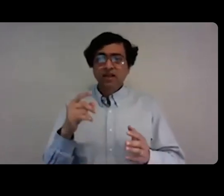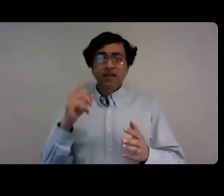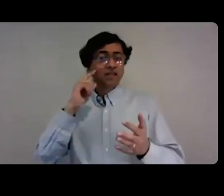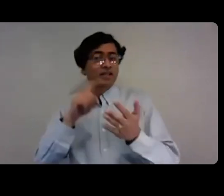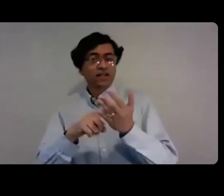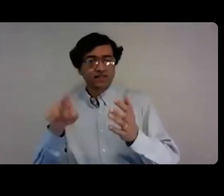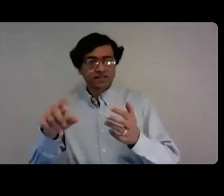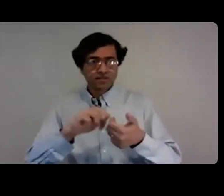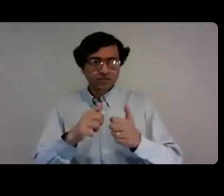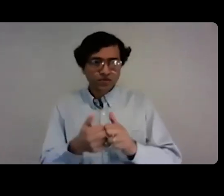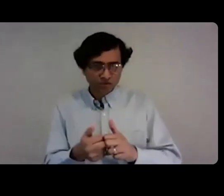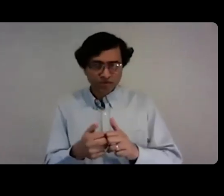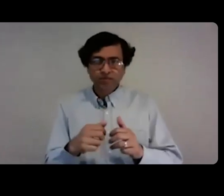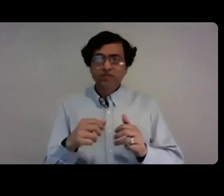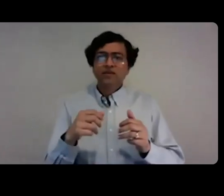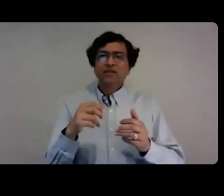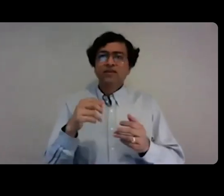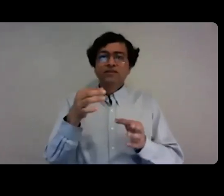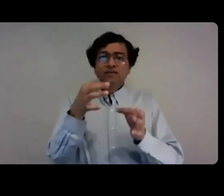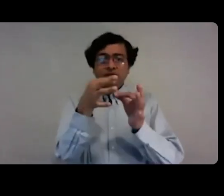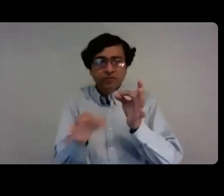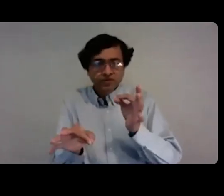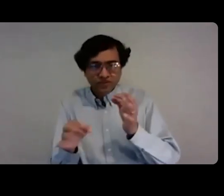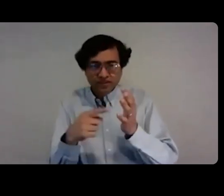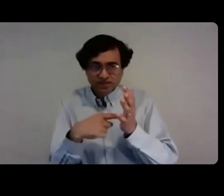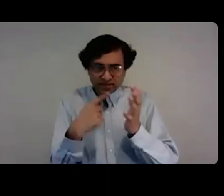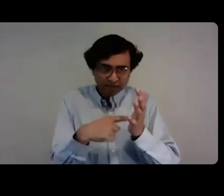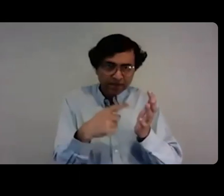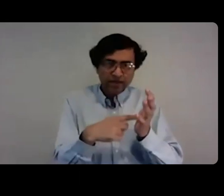If you have instead a professional human captioner, we have less of this issue.